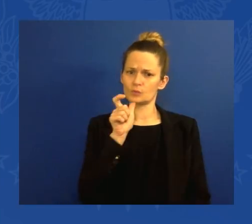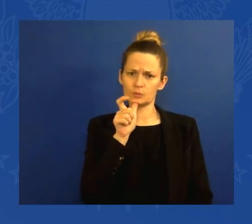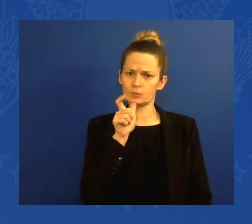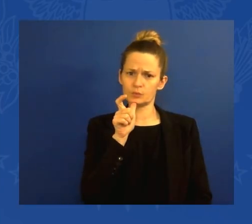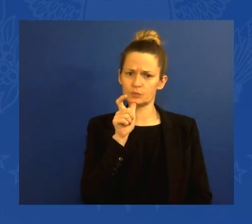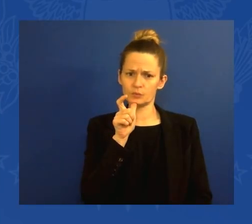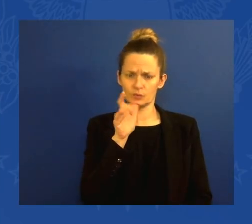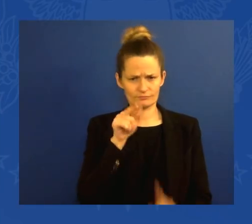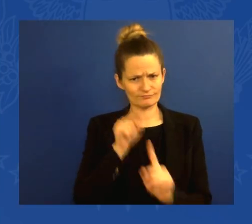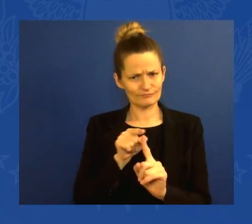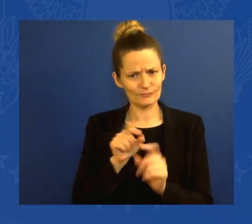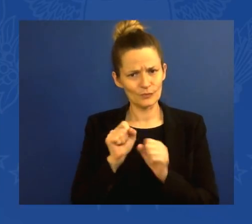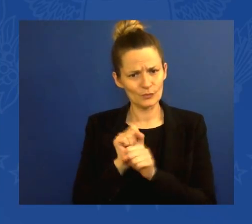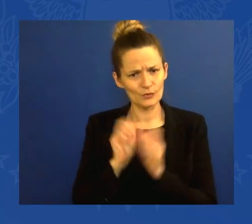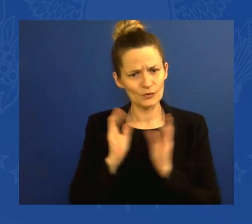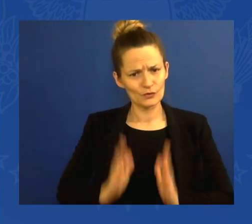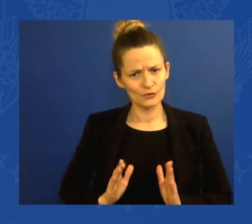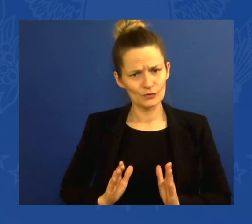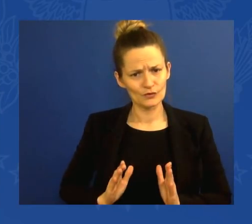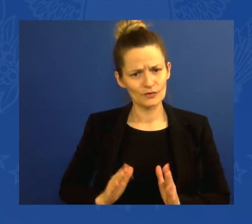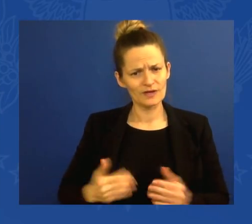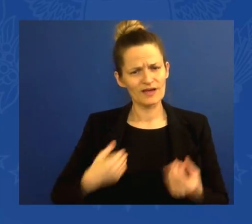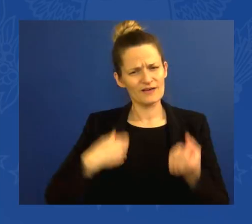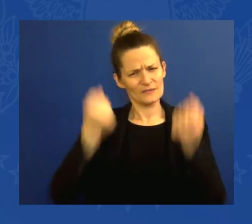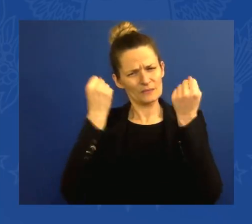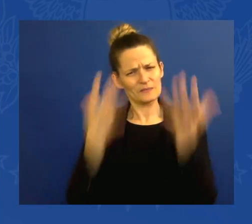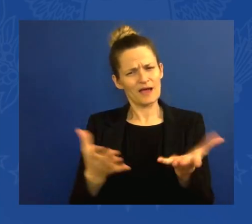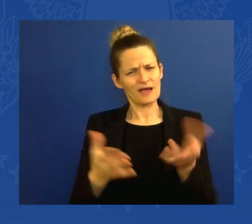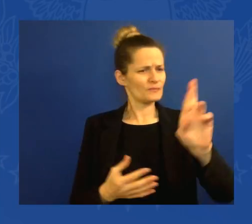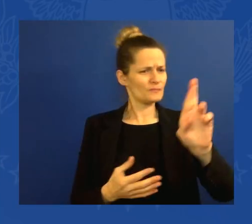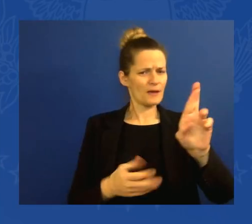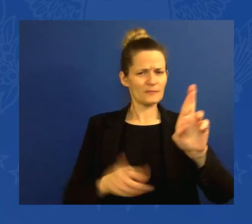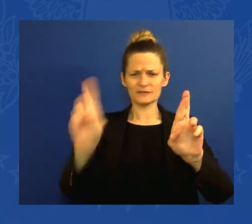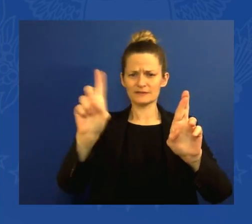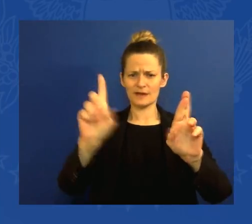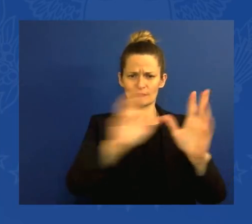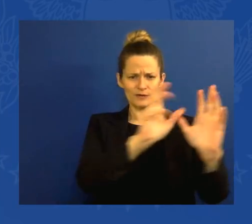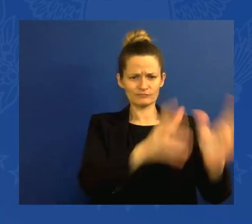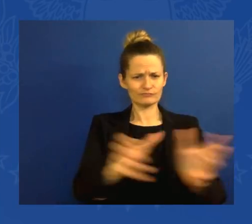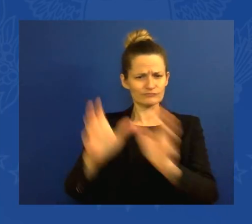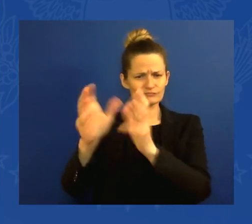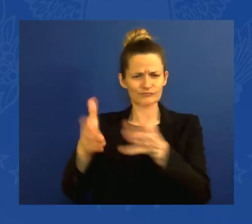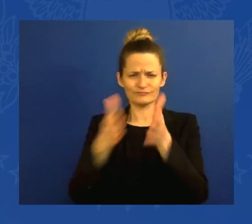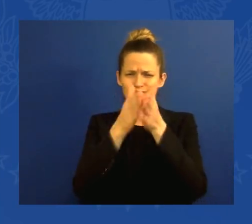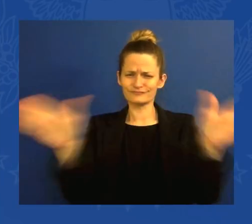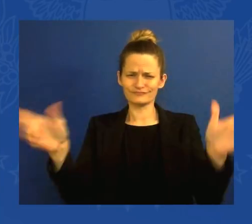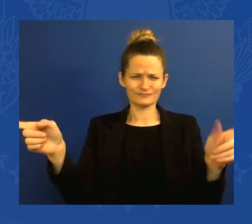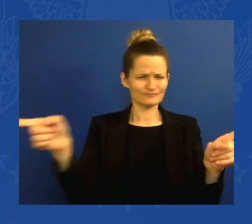in the United States Senate that we should never be forced -- there should never be a forced arbitration clause